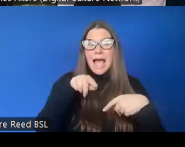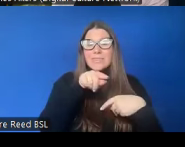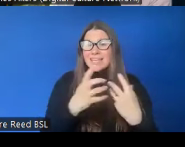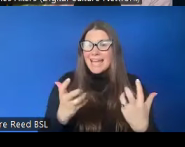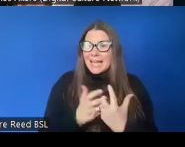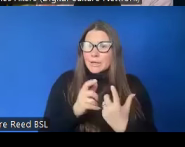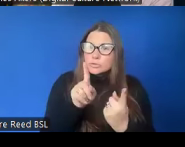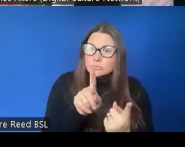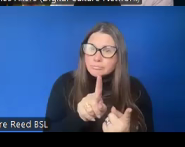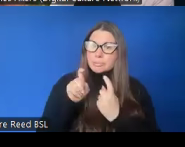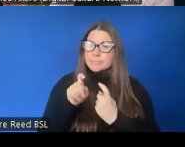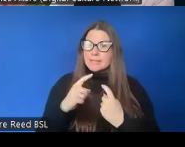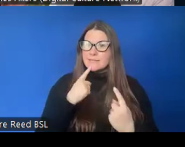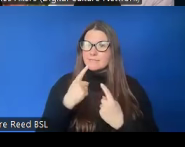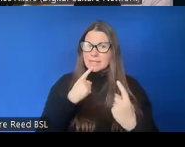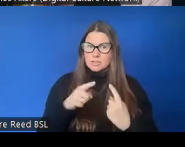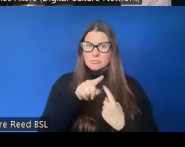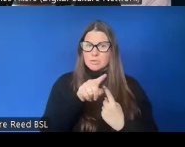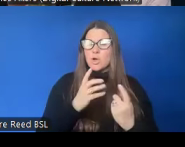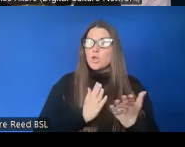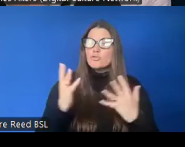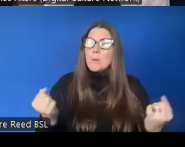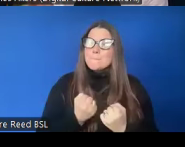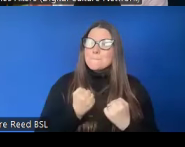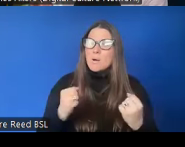It means that they can share this information across the organization